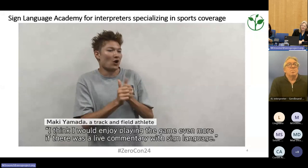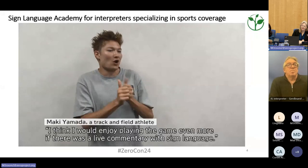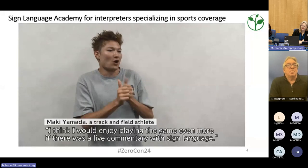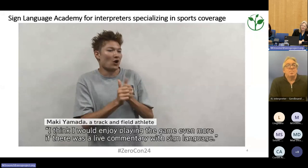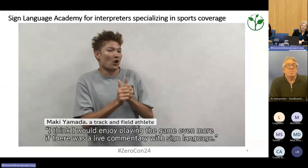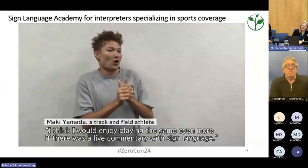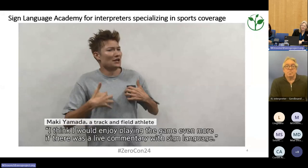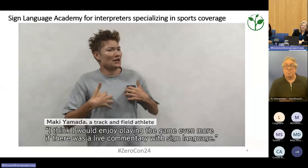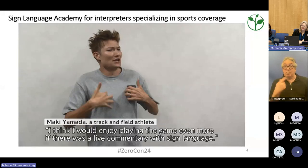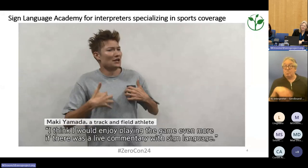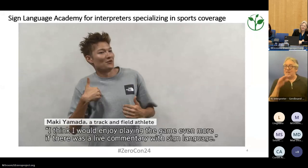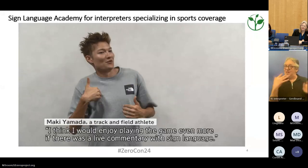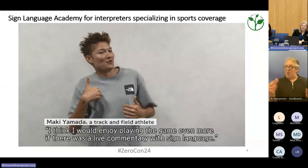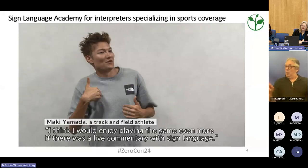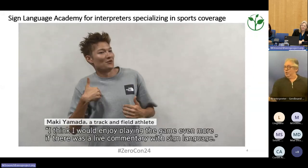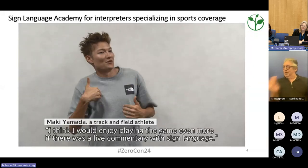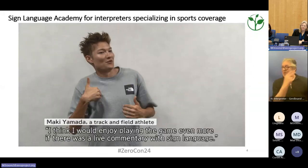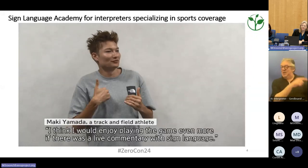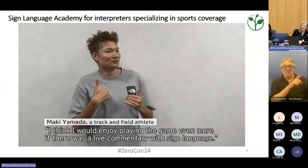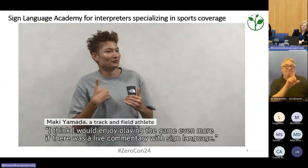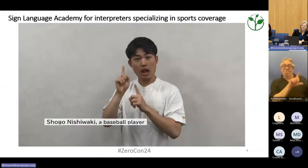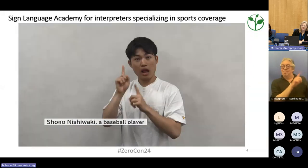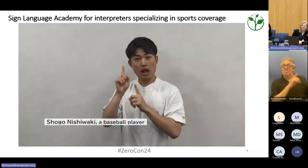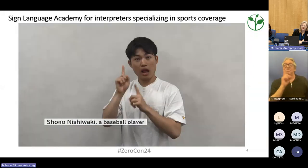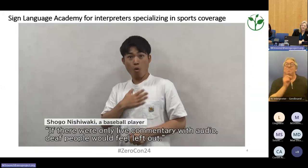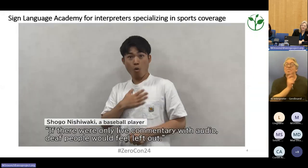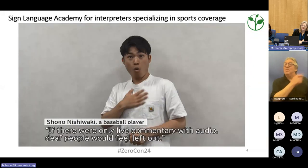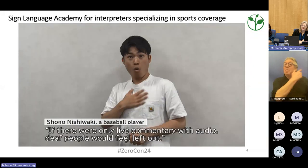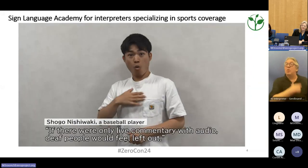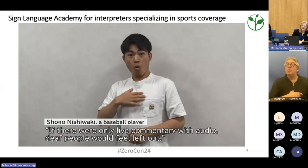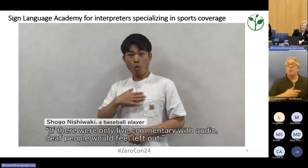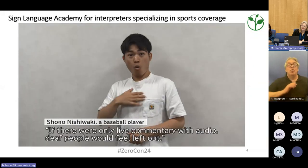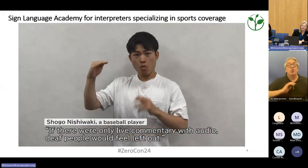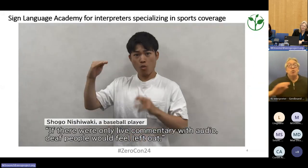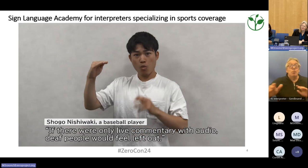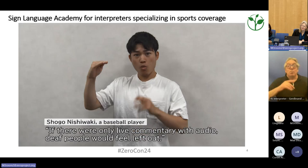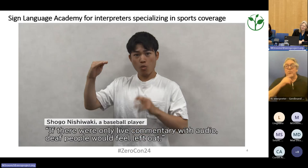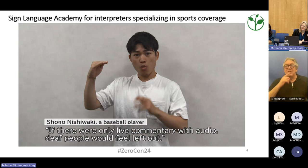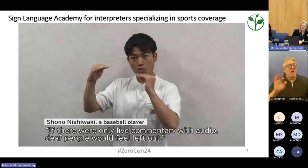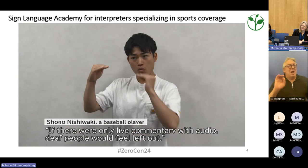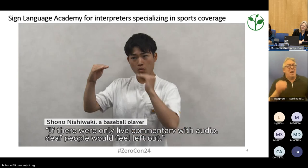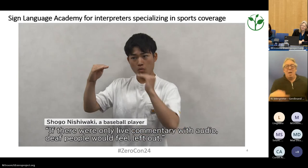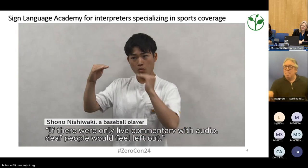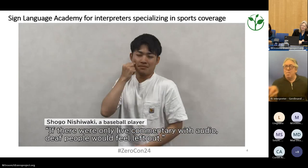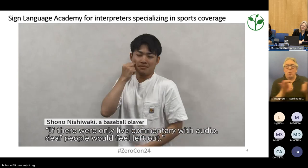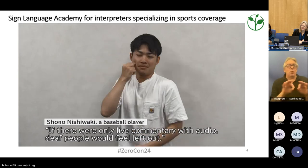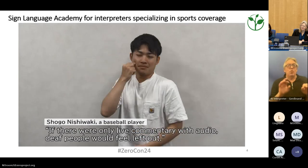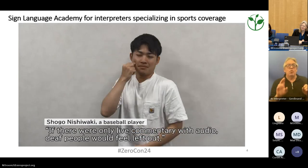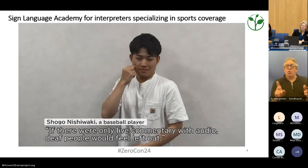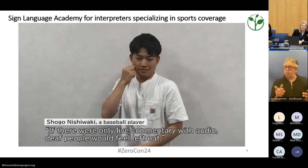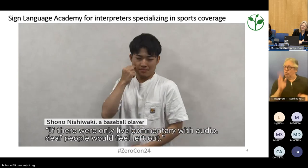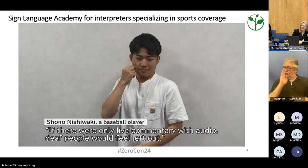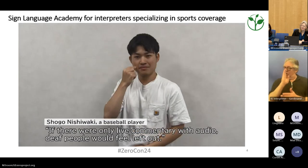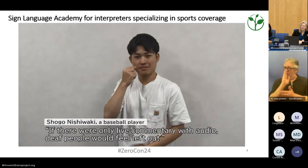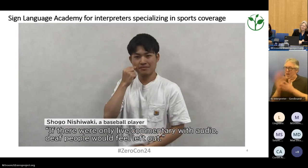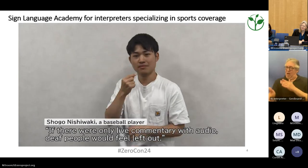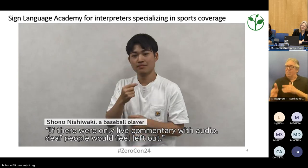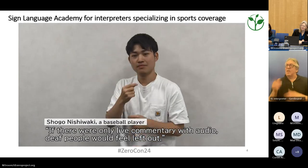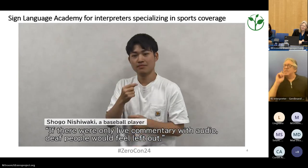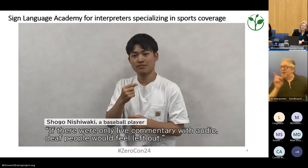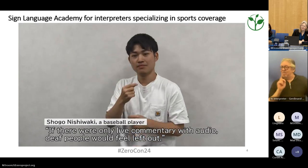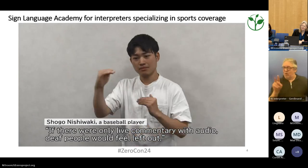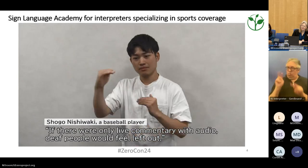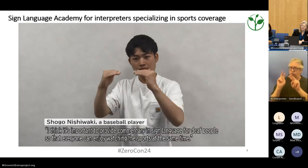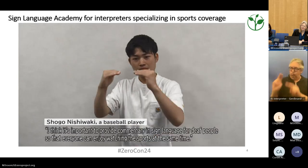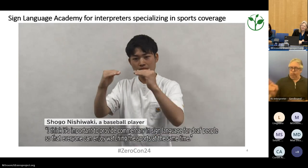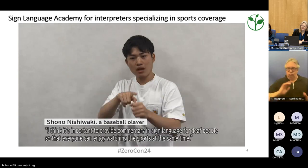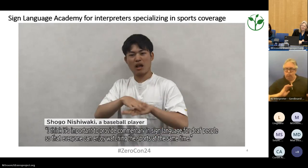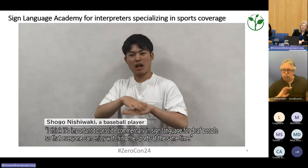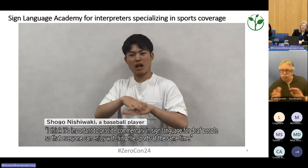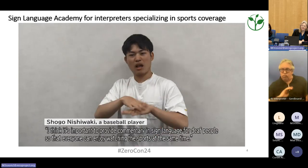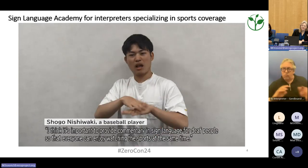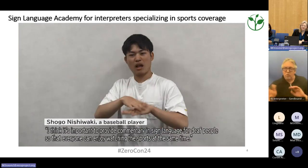signing about how important it is to provide commentary on sign language. Without the sign